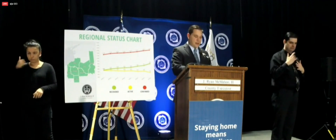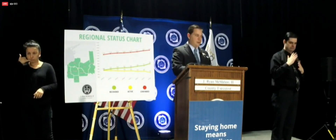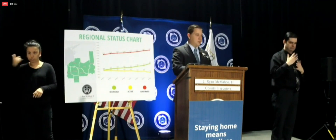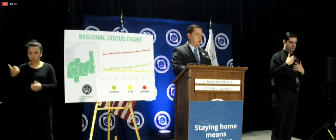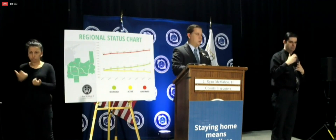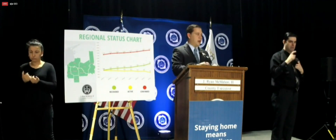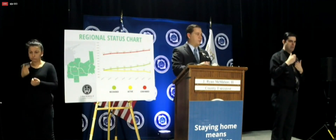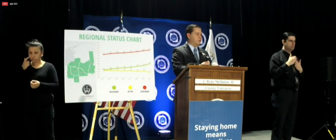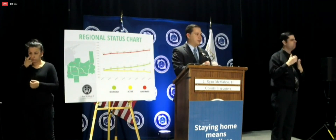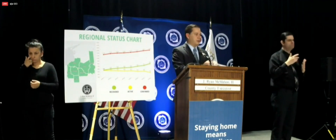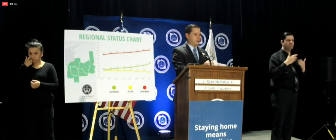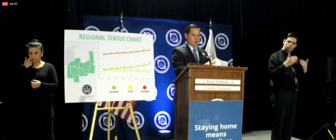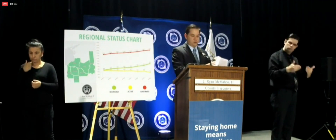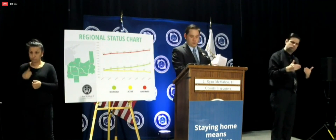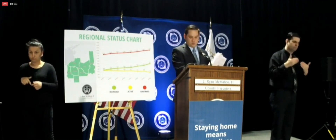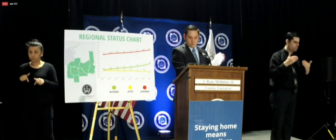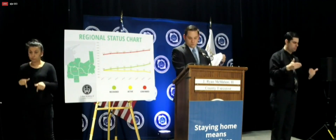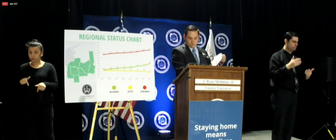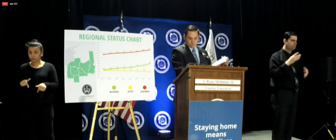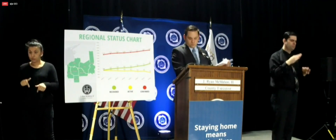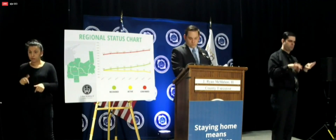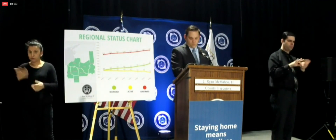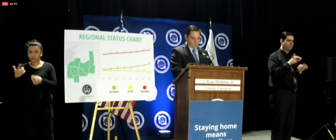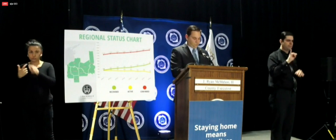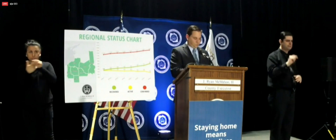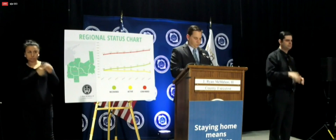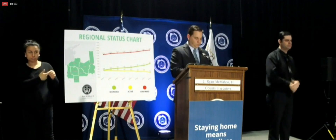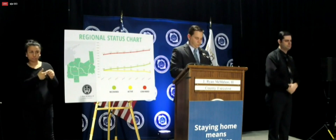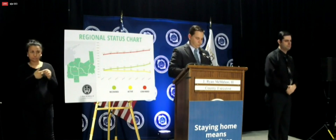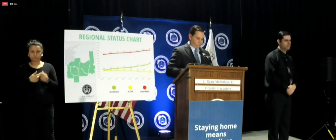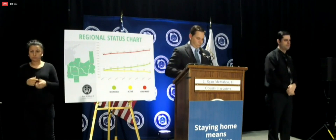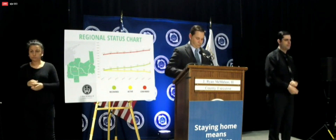DO IT TOGETHER AND UTILIZE THE RESOURCES AVAILABLE TO US. SAYING THAT, I WOULD BE HAPPY TO